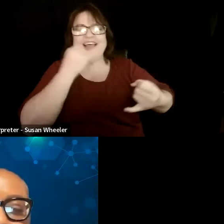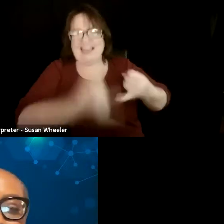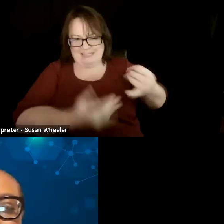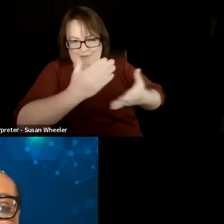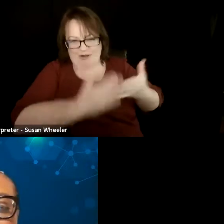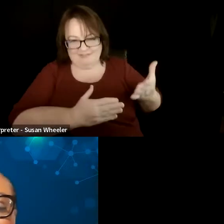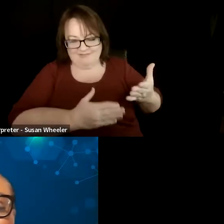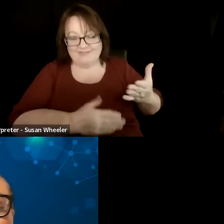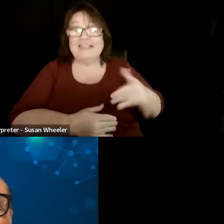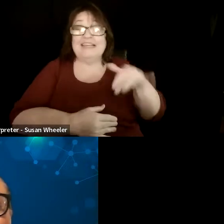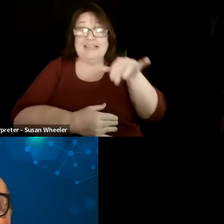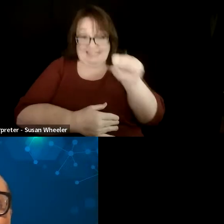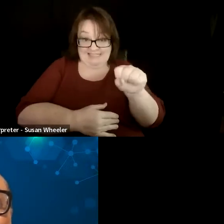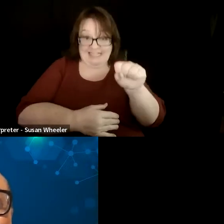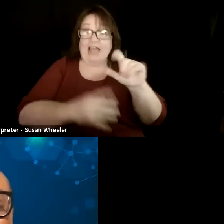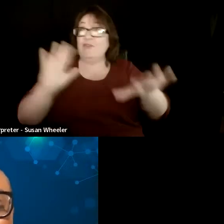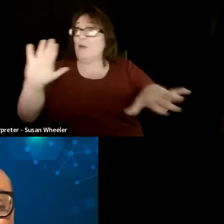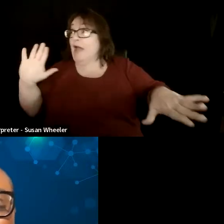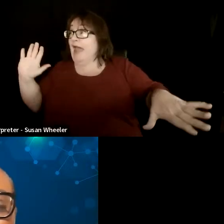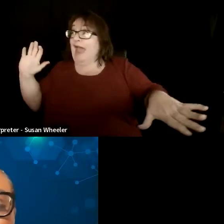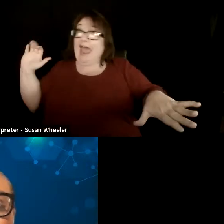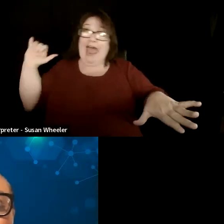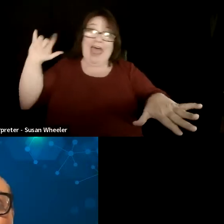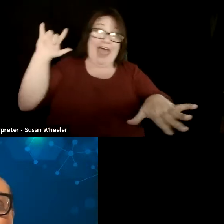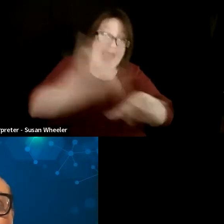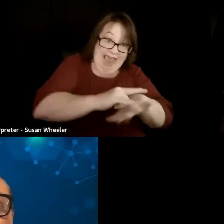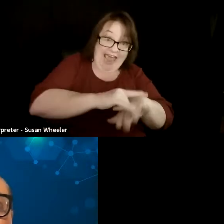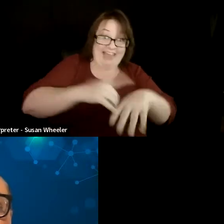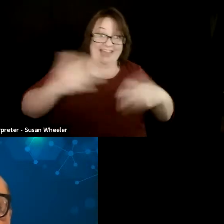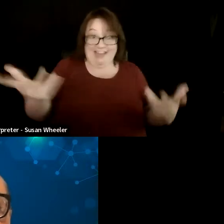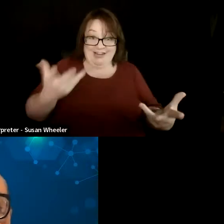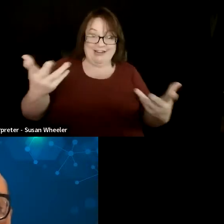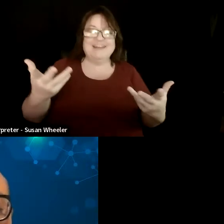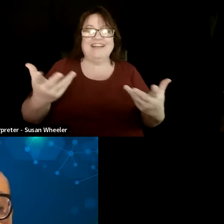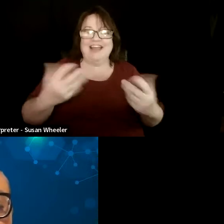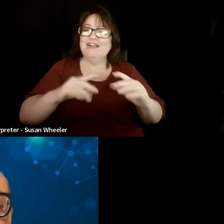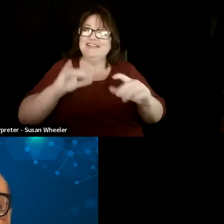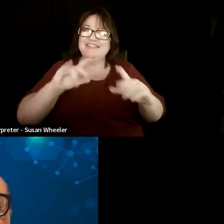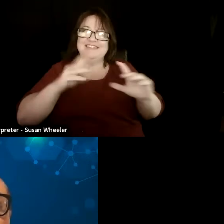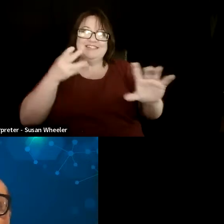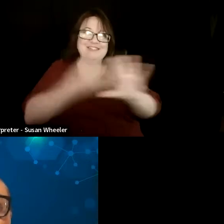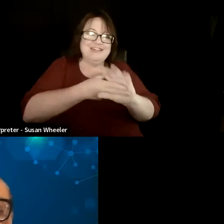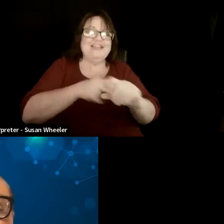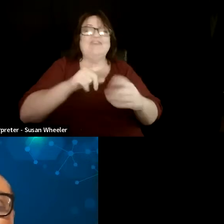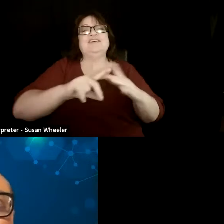If you have landed in our industry, you will need to set up a Coogan account,